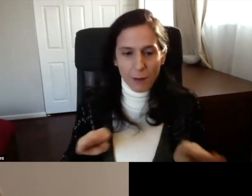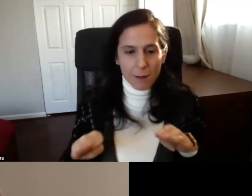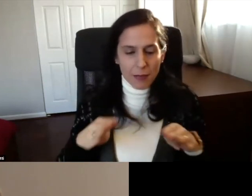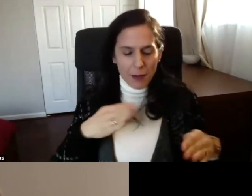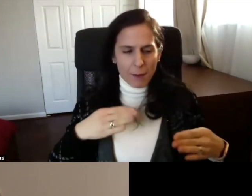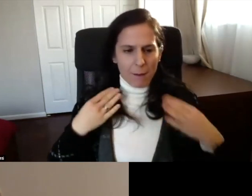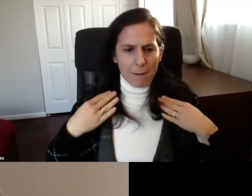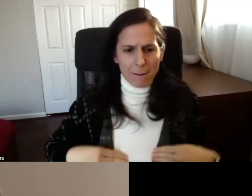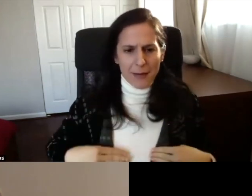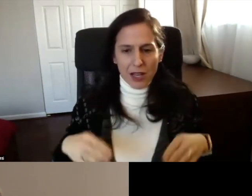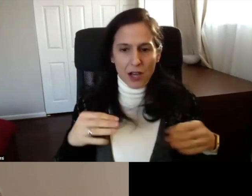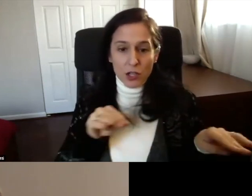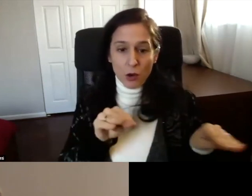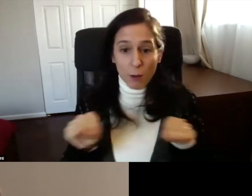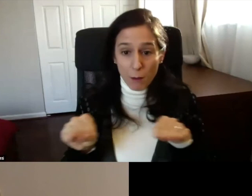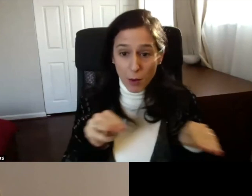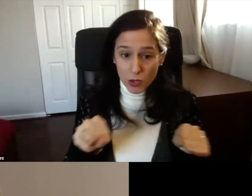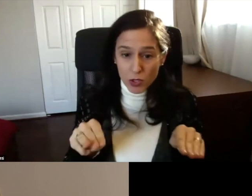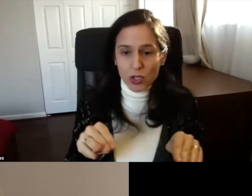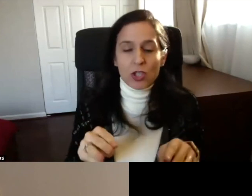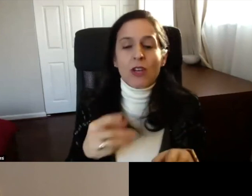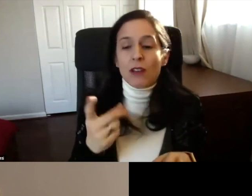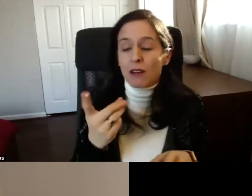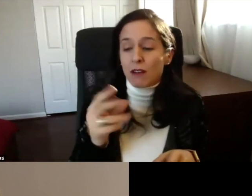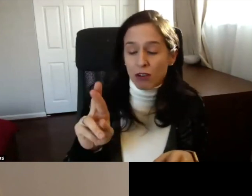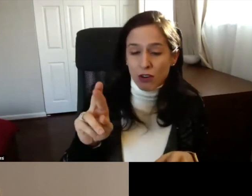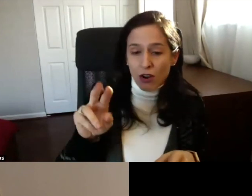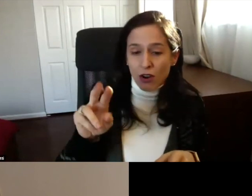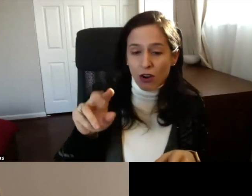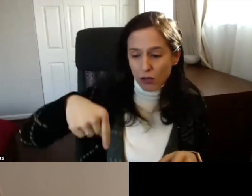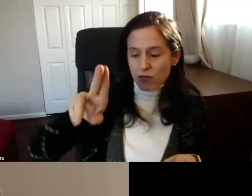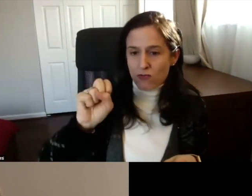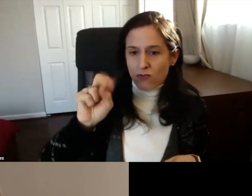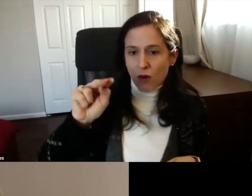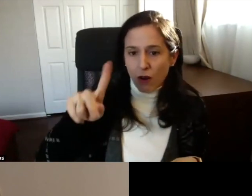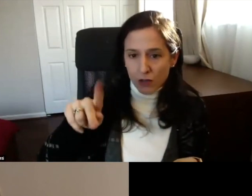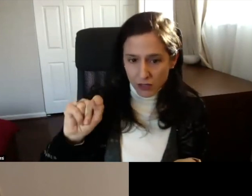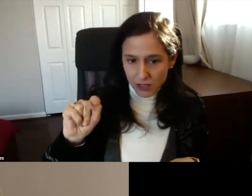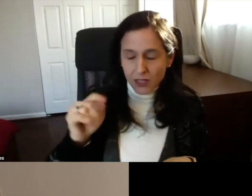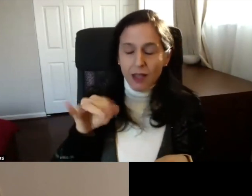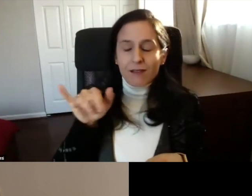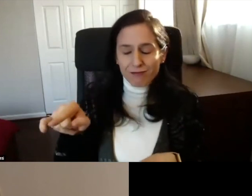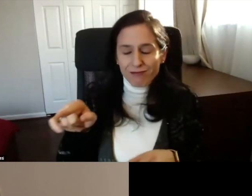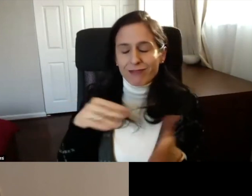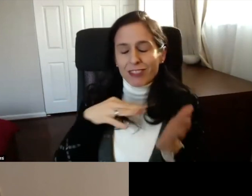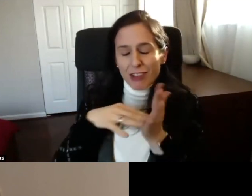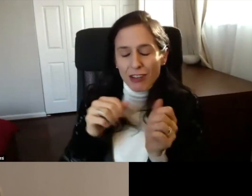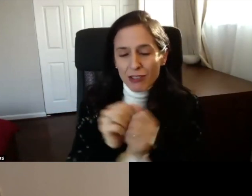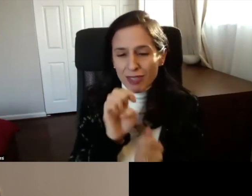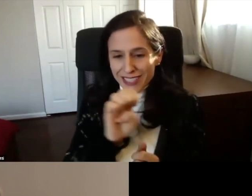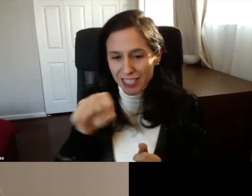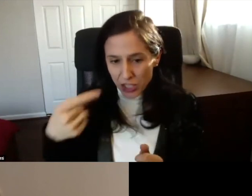faculty who have studied biological motion